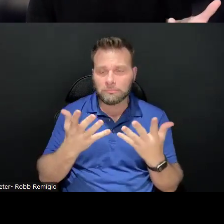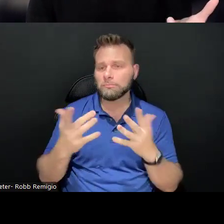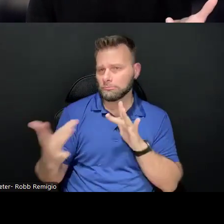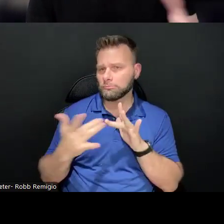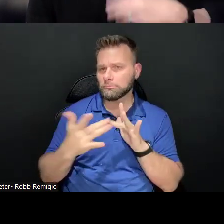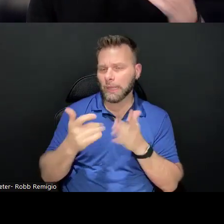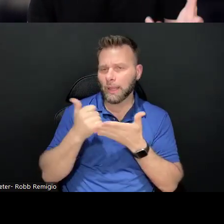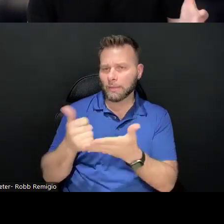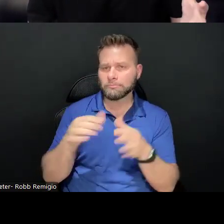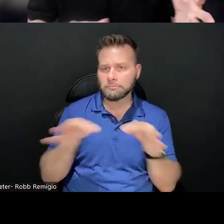and I will be happy to talk you